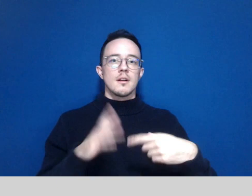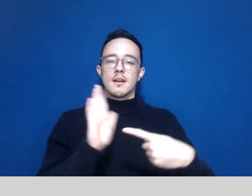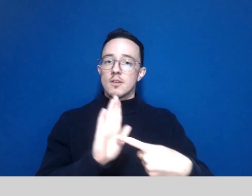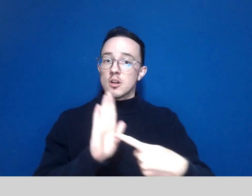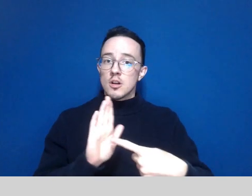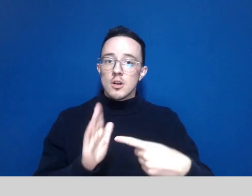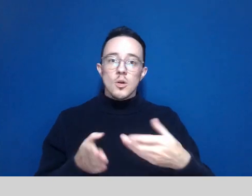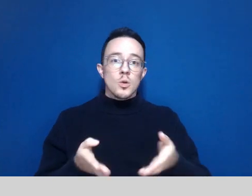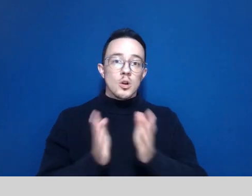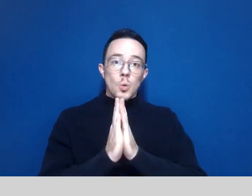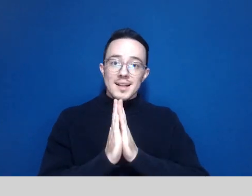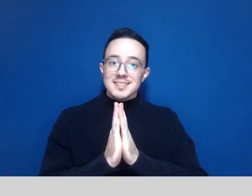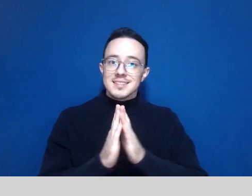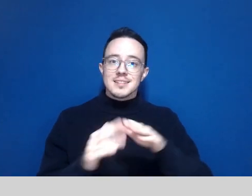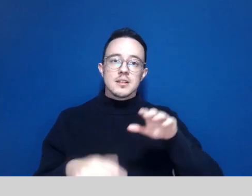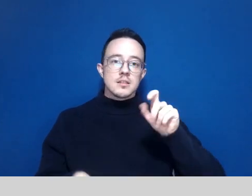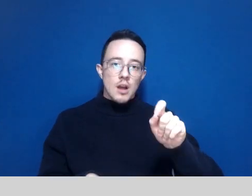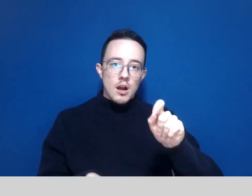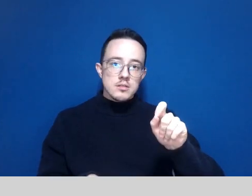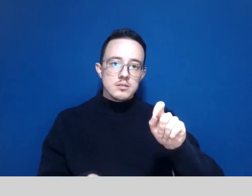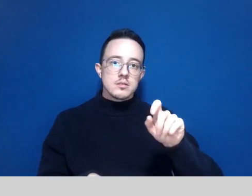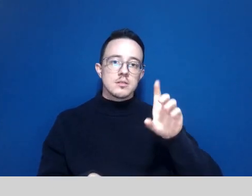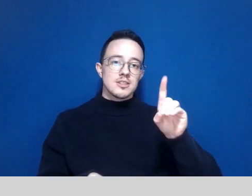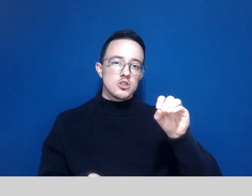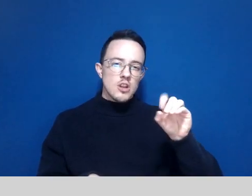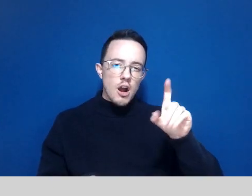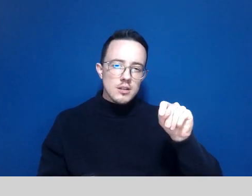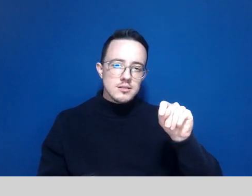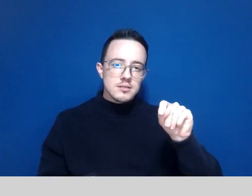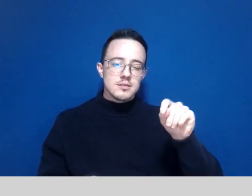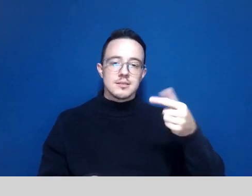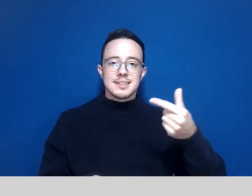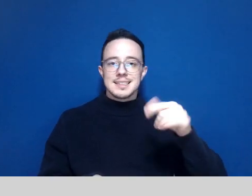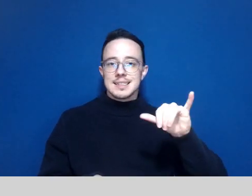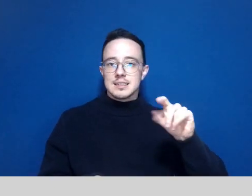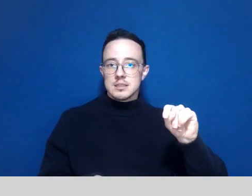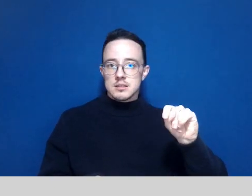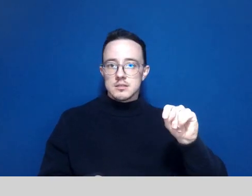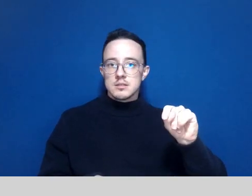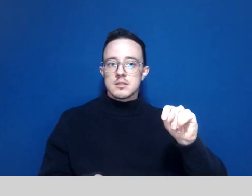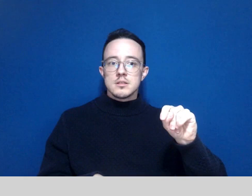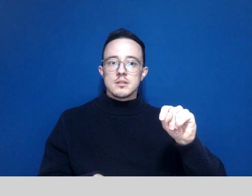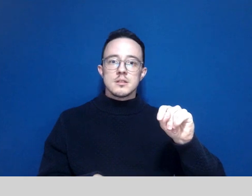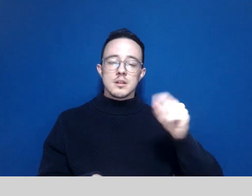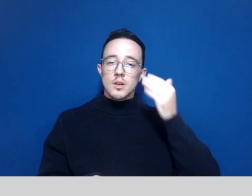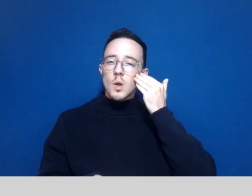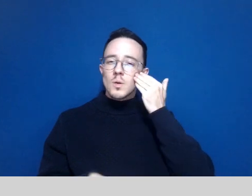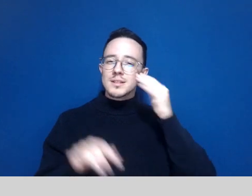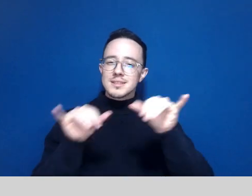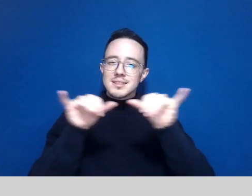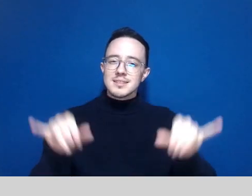or request.get, you know. It's not going to know when you say "dot"